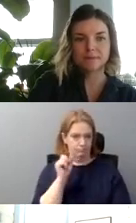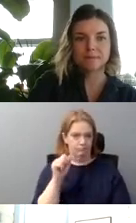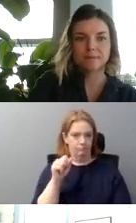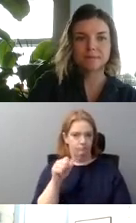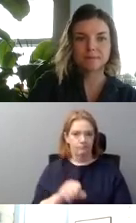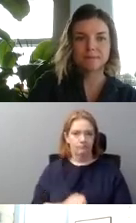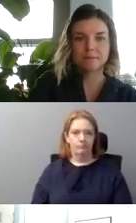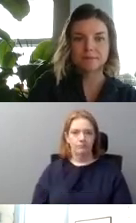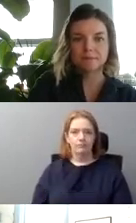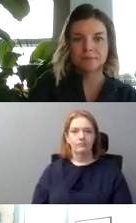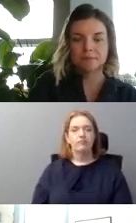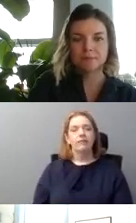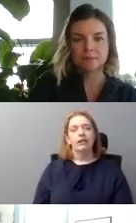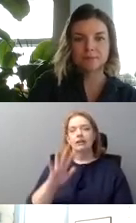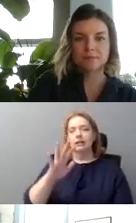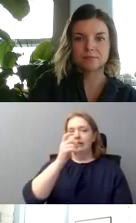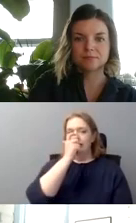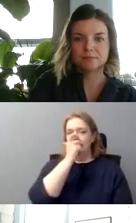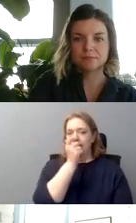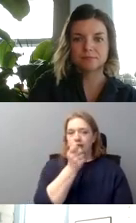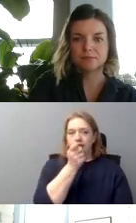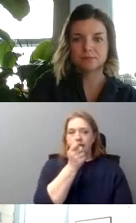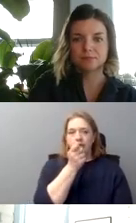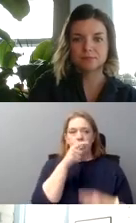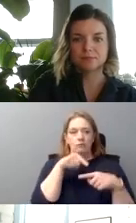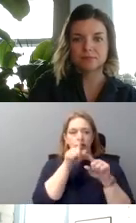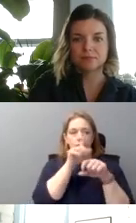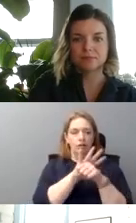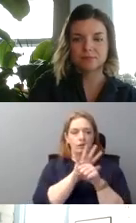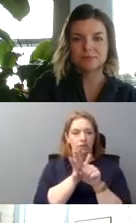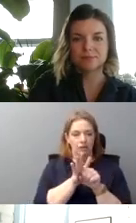been really interesting as we've evolved during the pandemic because before we were all hired